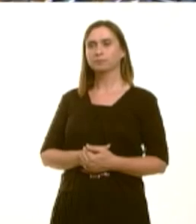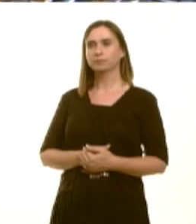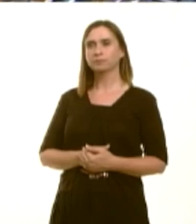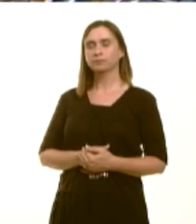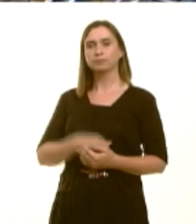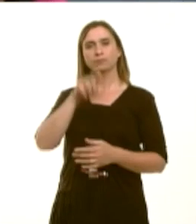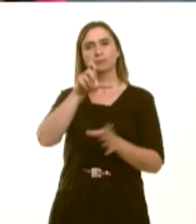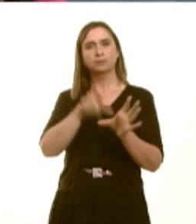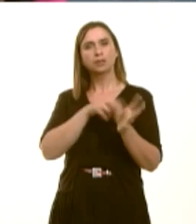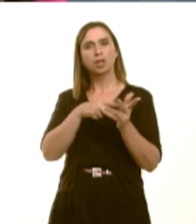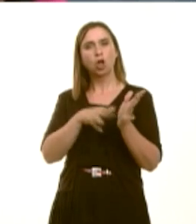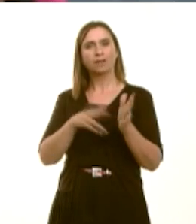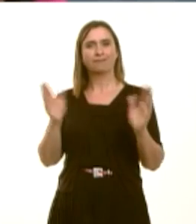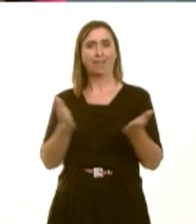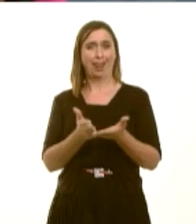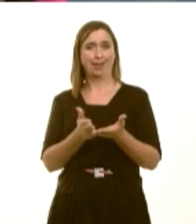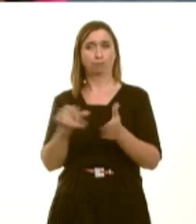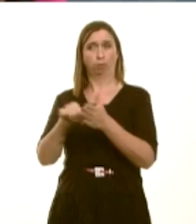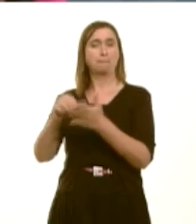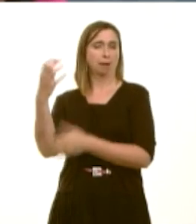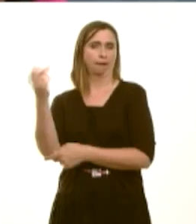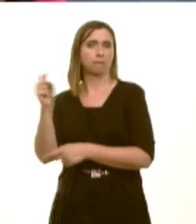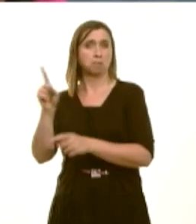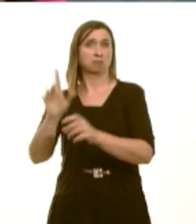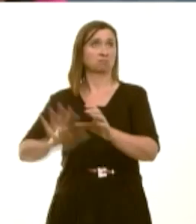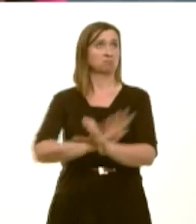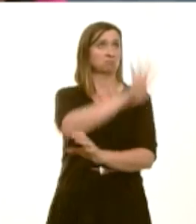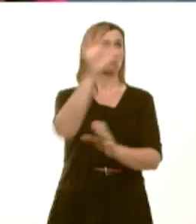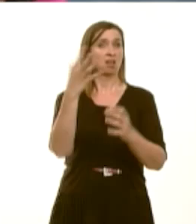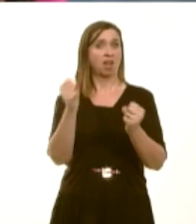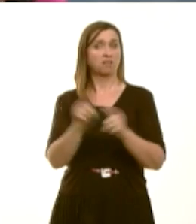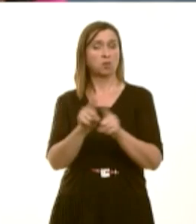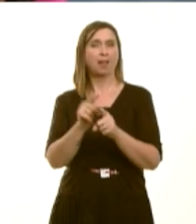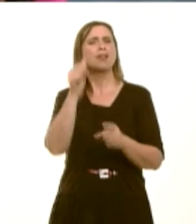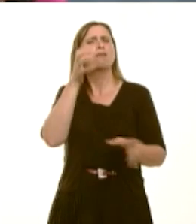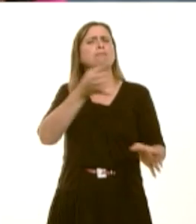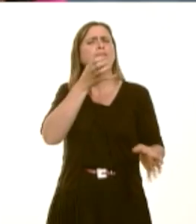valley is not in isolation. Obviously, alcohol in some quarters is a very sociable and convivial